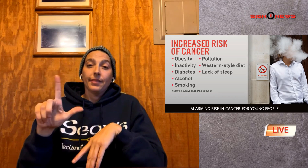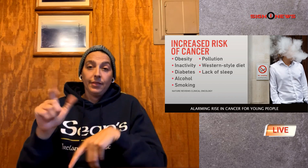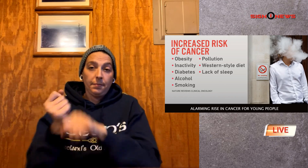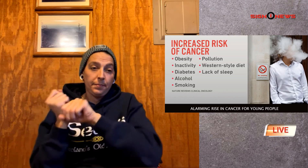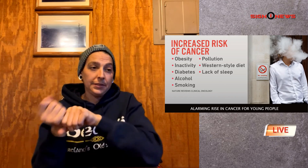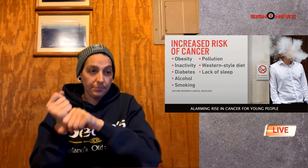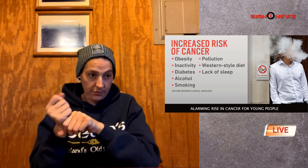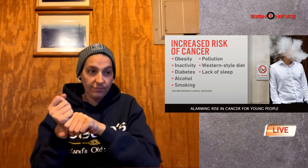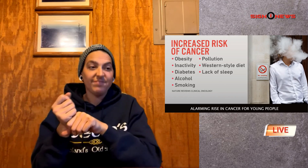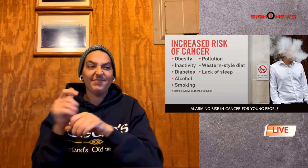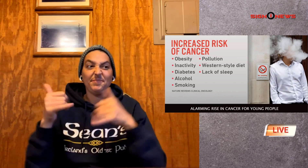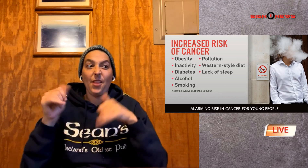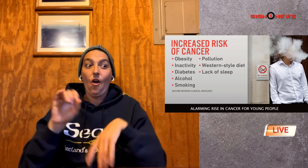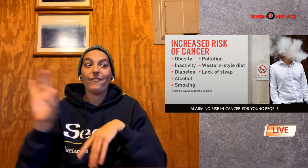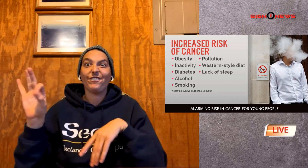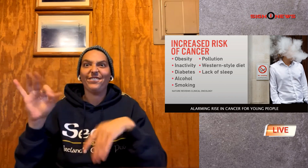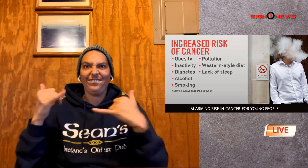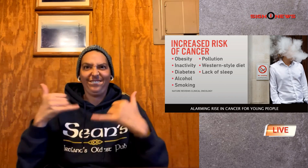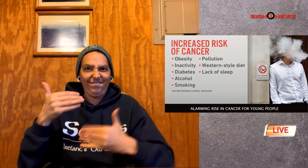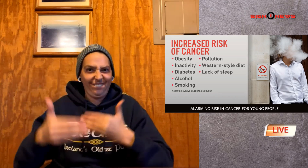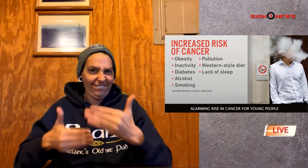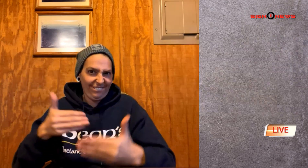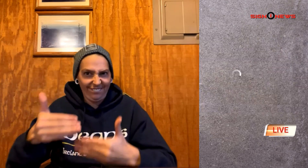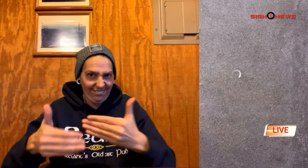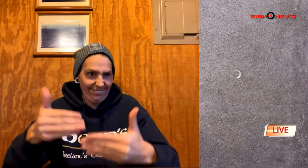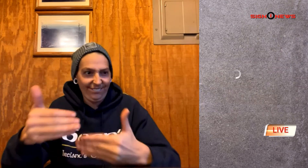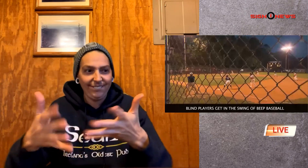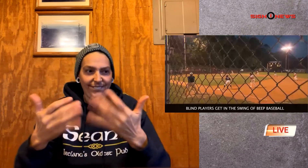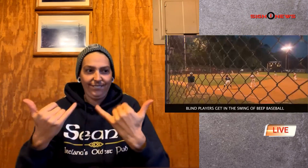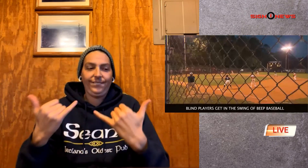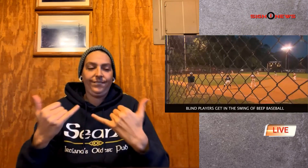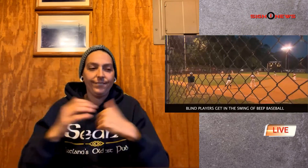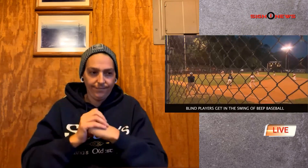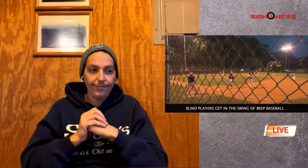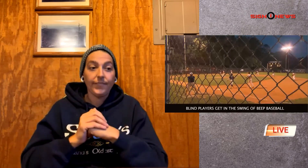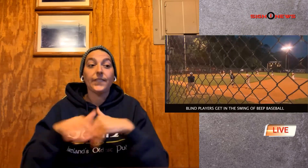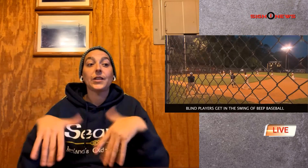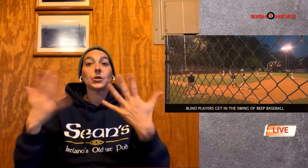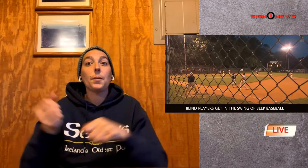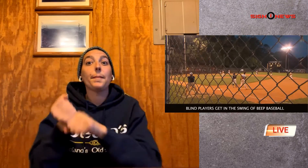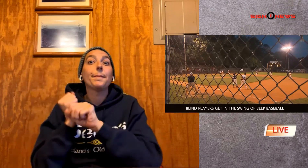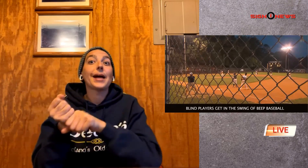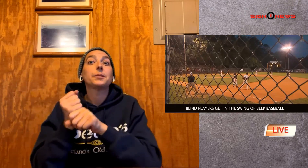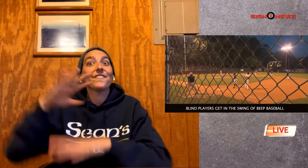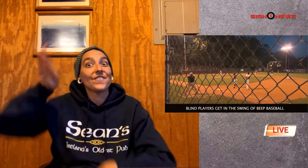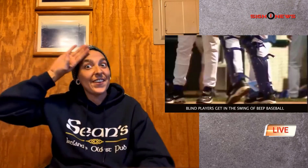the major league playoffs baseball playoffs are underway right now so baseball fever is